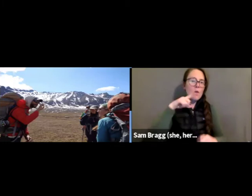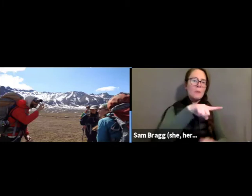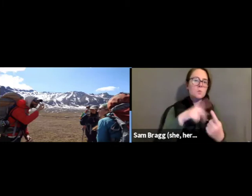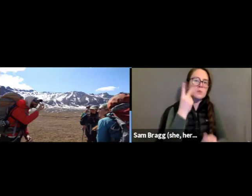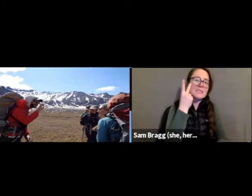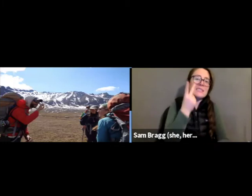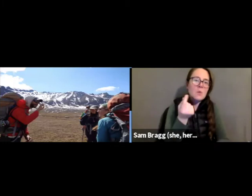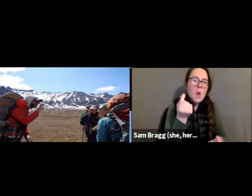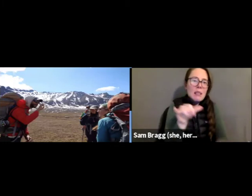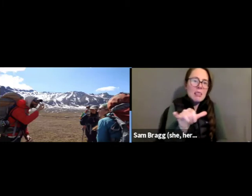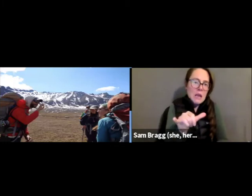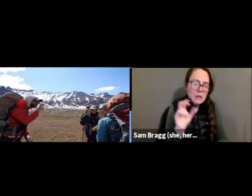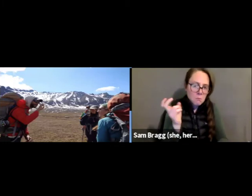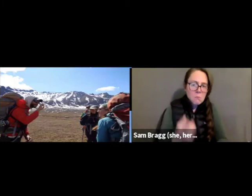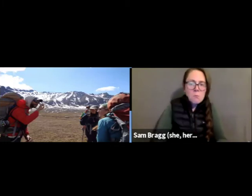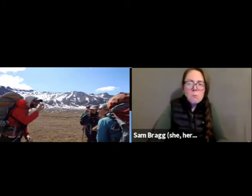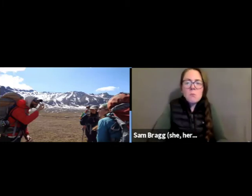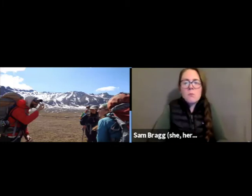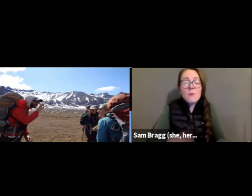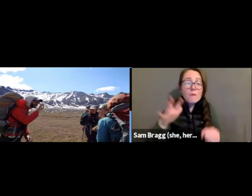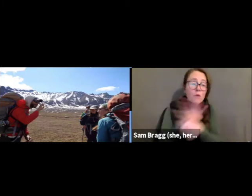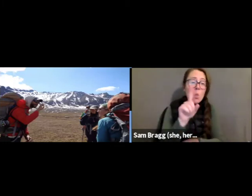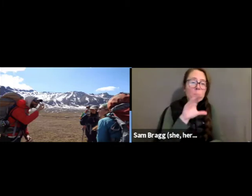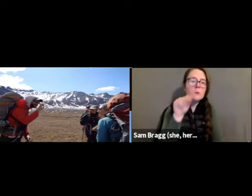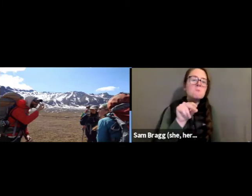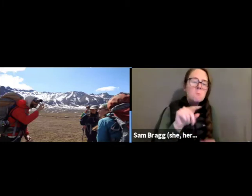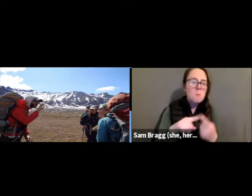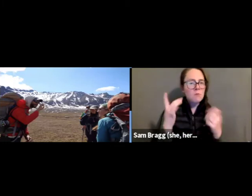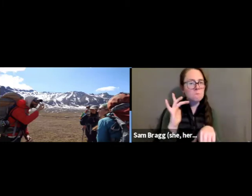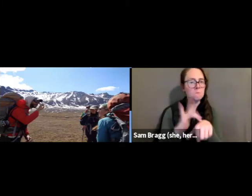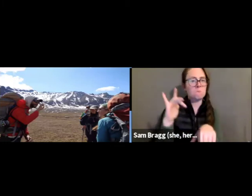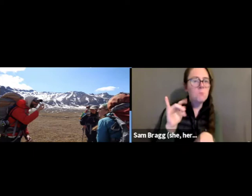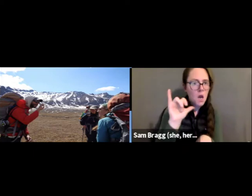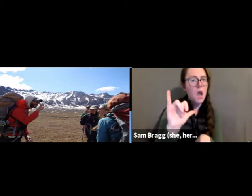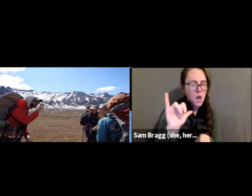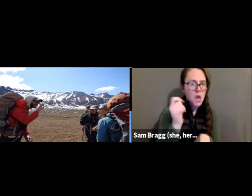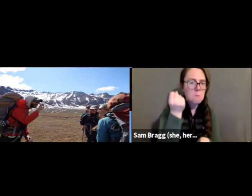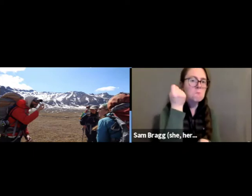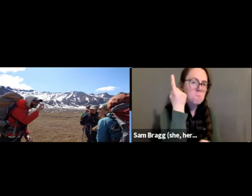a lot and they had to struggle to communicate and so they were able to see what that was like was it